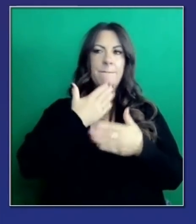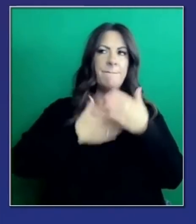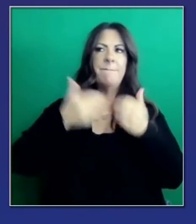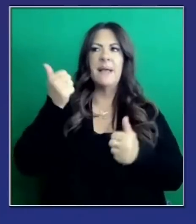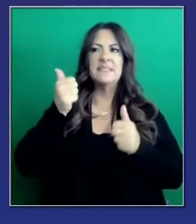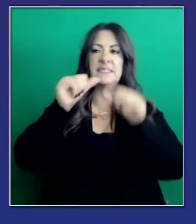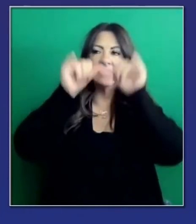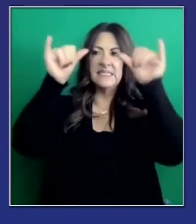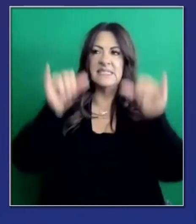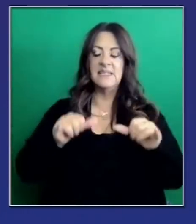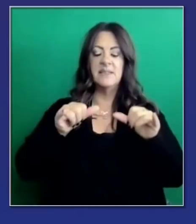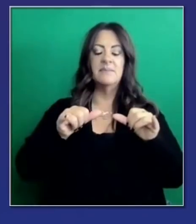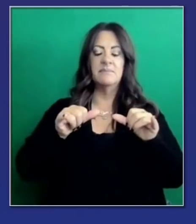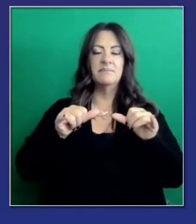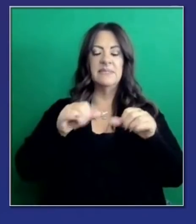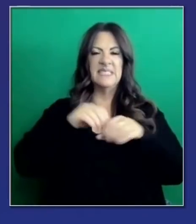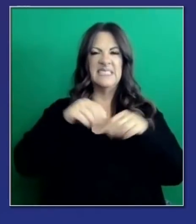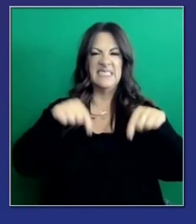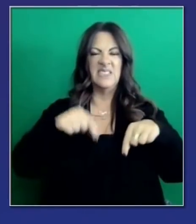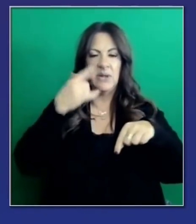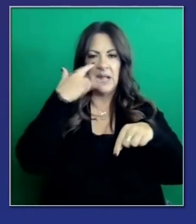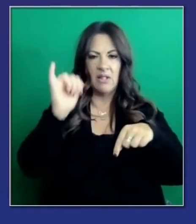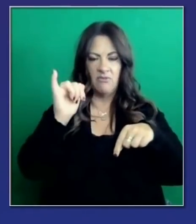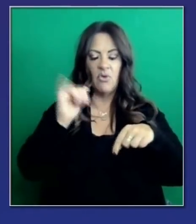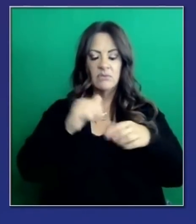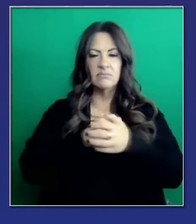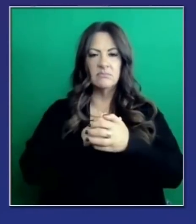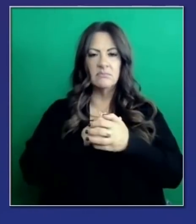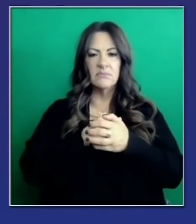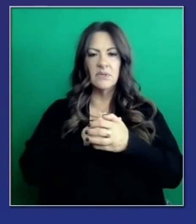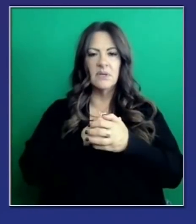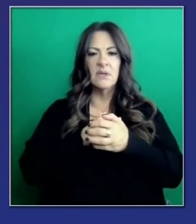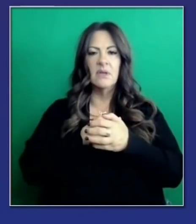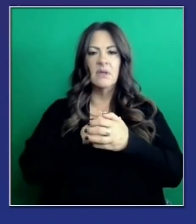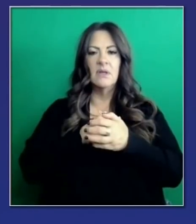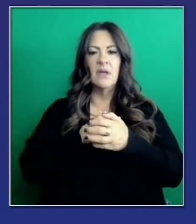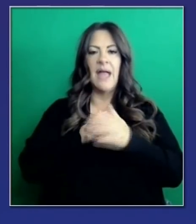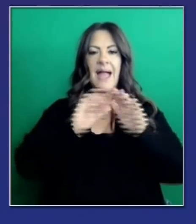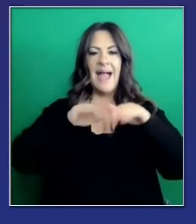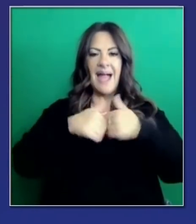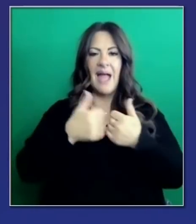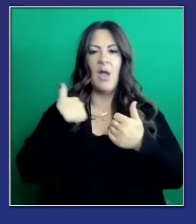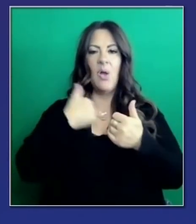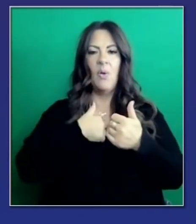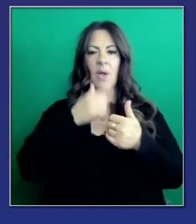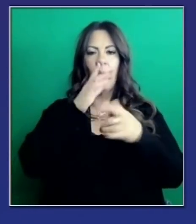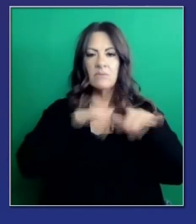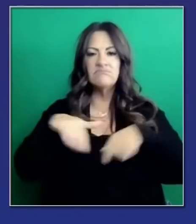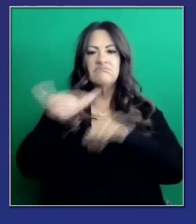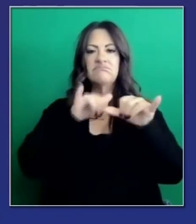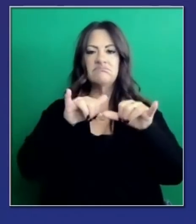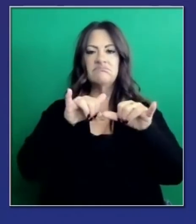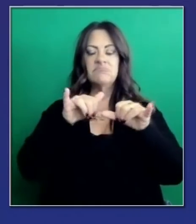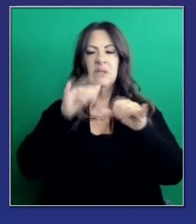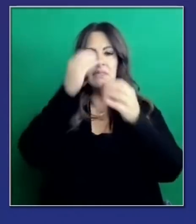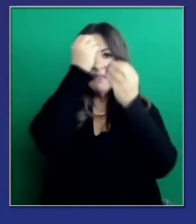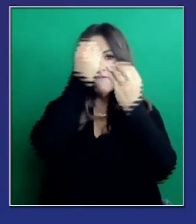MOMENT, WHAT THE PLATFORM IS. WE BELIEVE IT IS THE MOST COMPREHENSIVE END TO END SYSTEM OF ITS TYPE IN THE UNITED STATES.